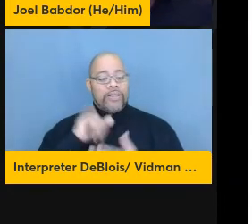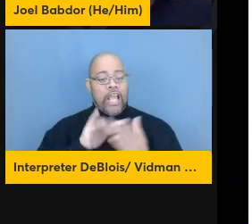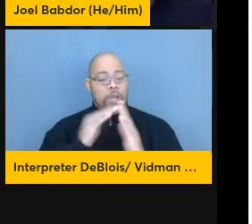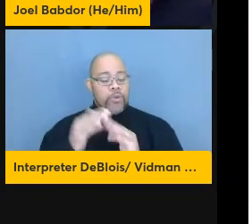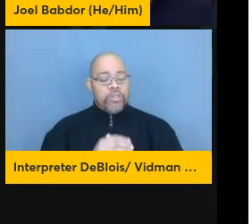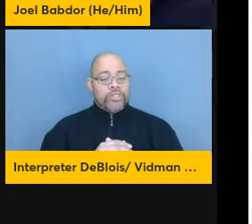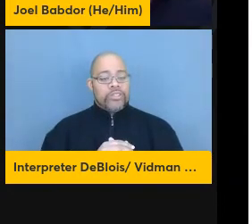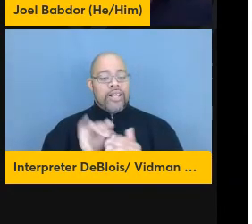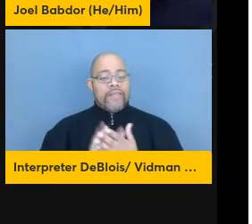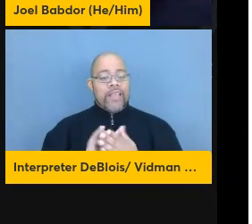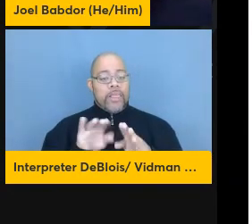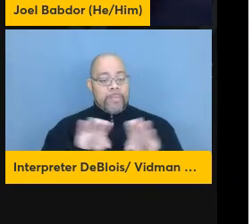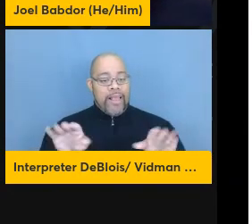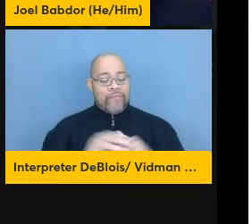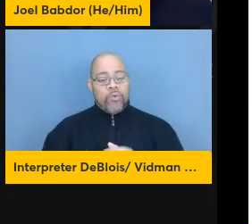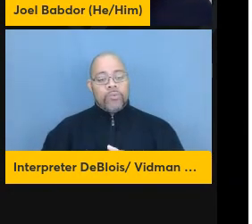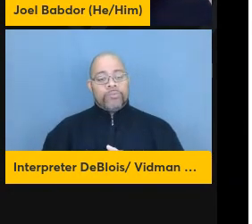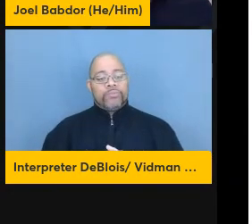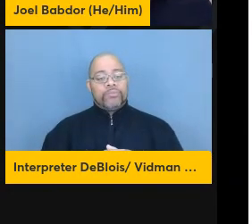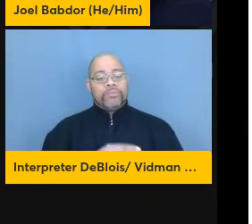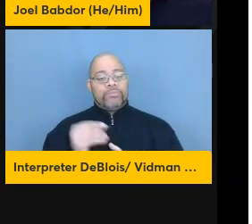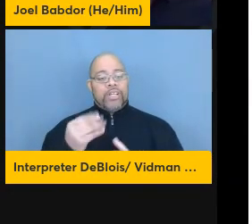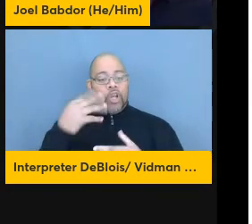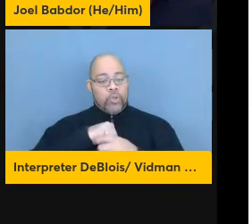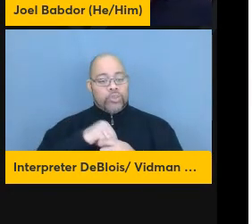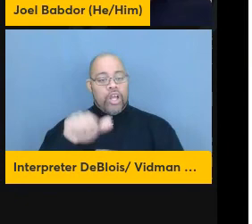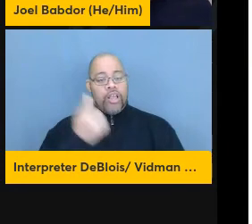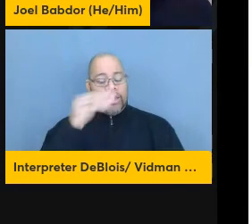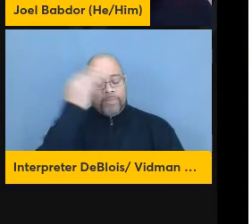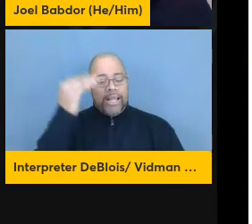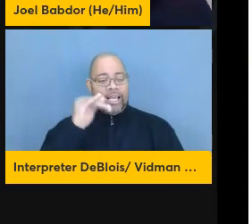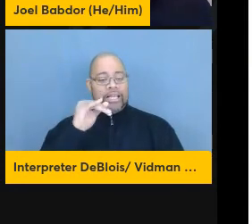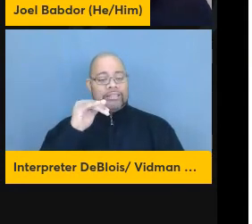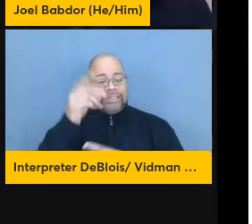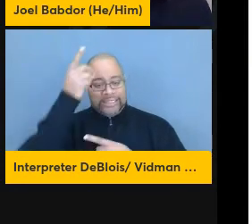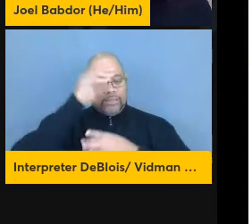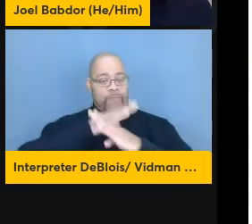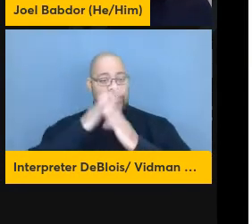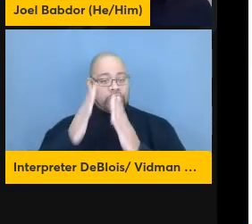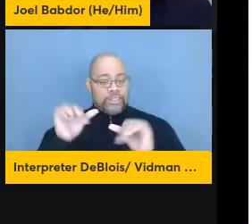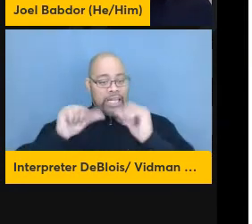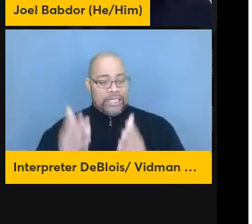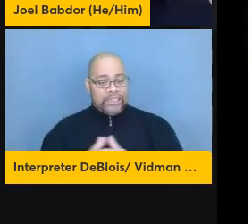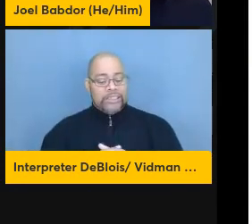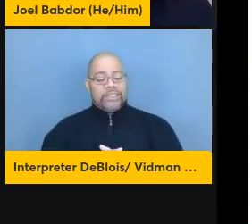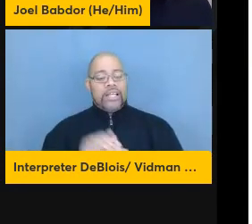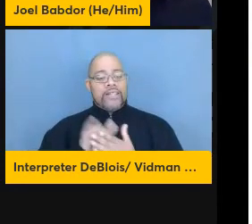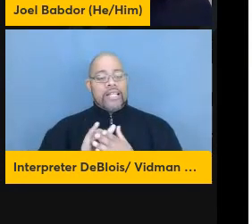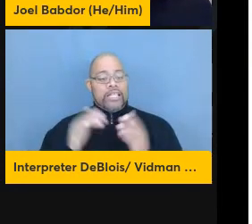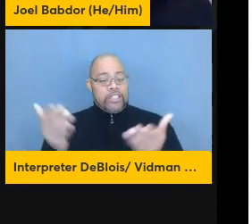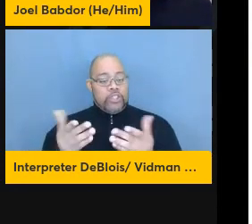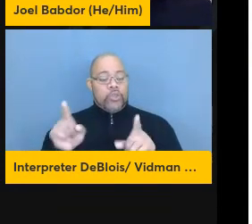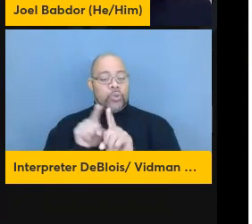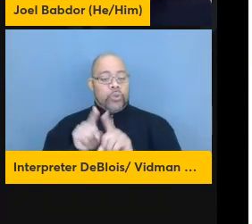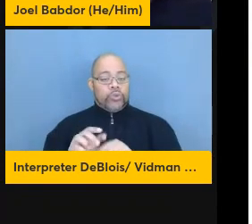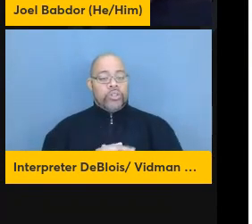on the platform. And that includes other black immunologist of the scientists that are present as well and some of the black